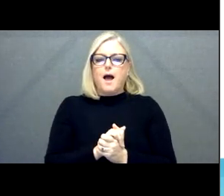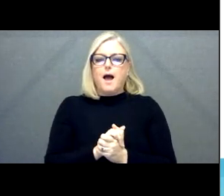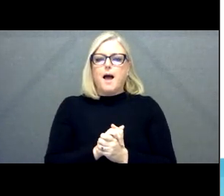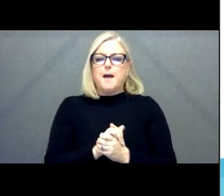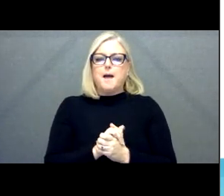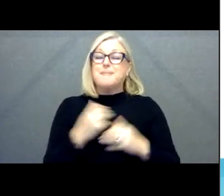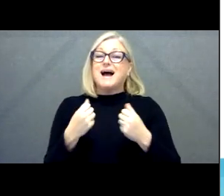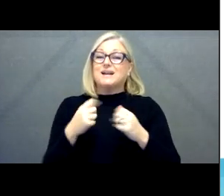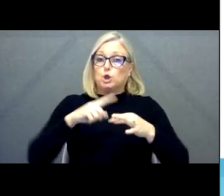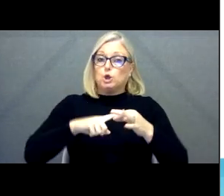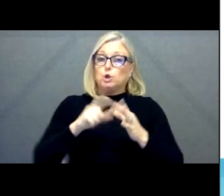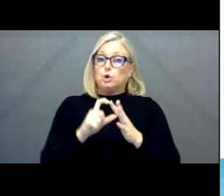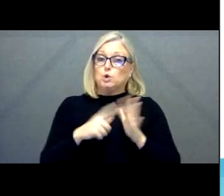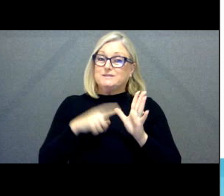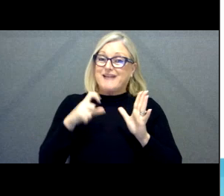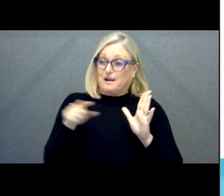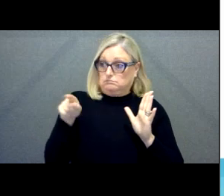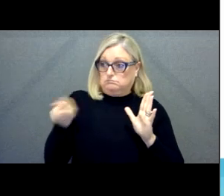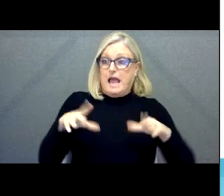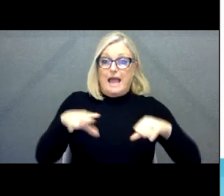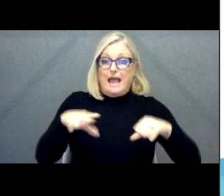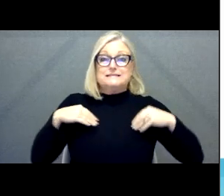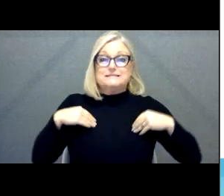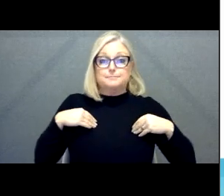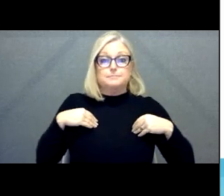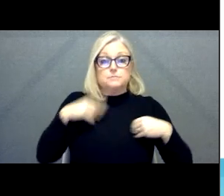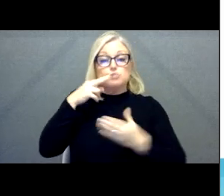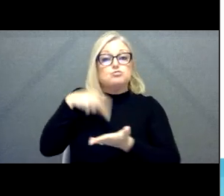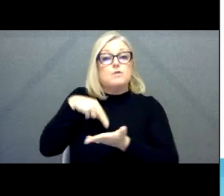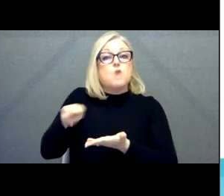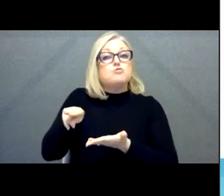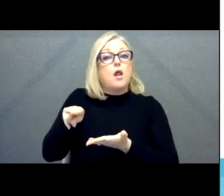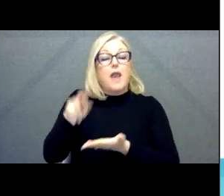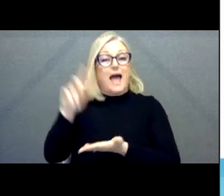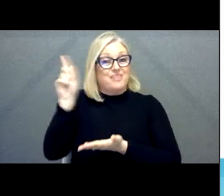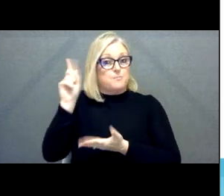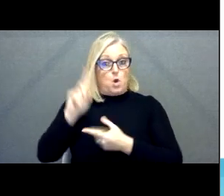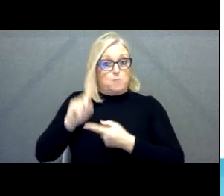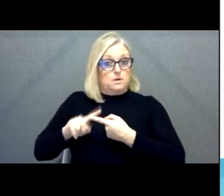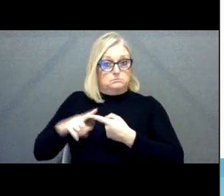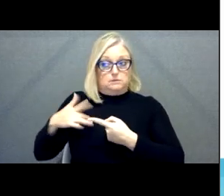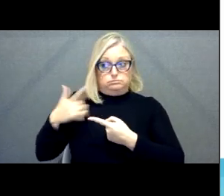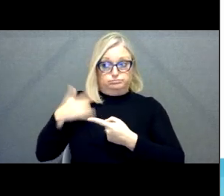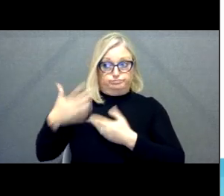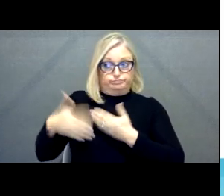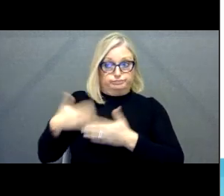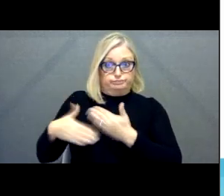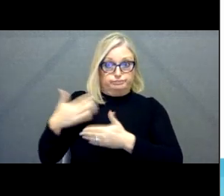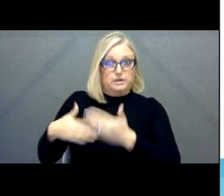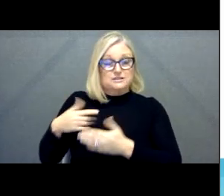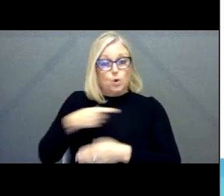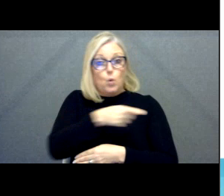referrals it doesn't and it won't close at this stage um it's referral so please um if you have